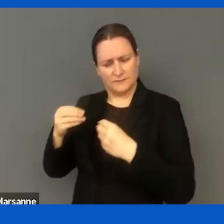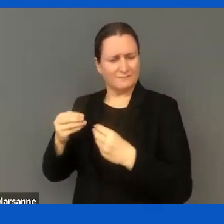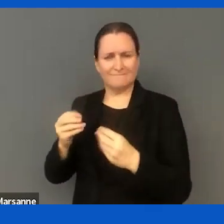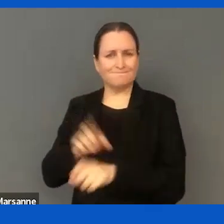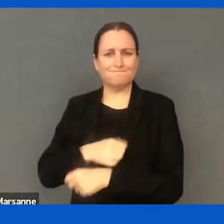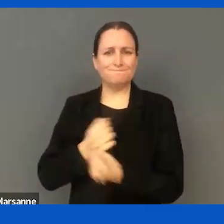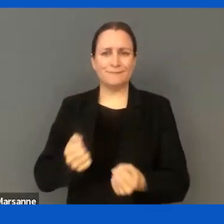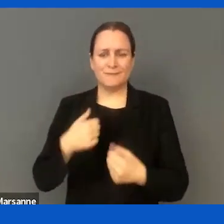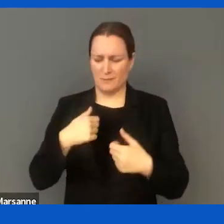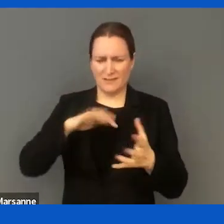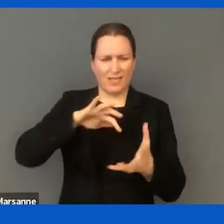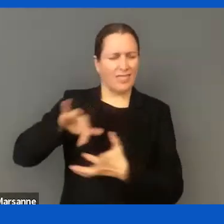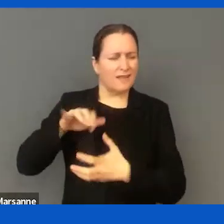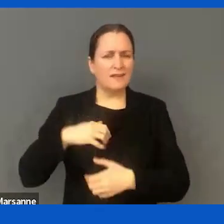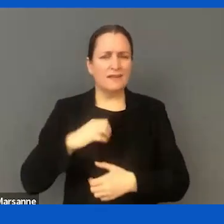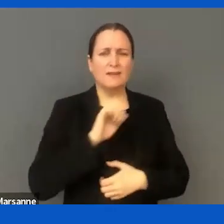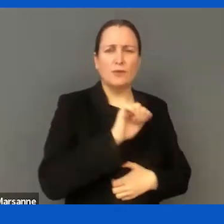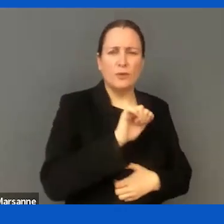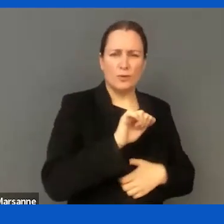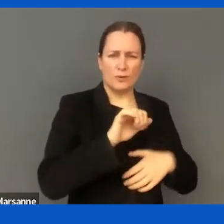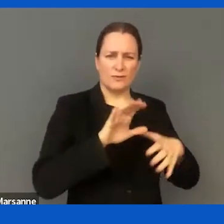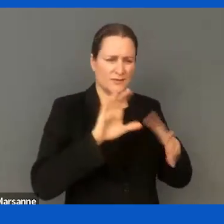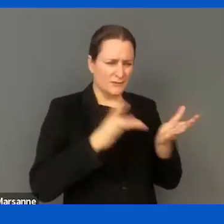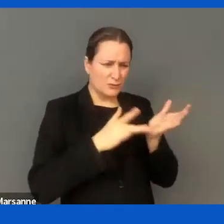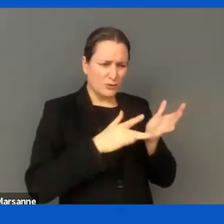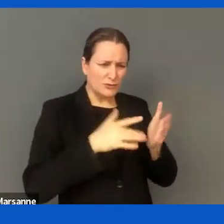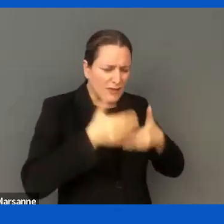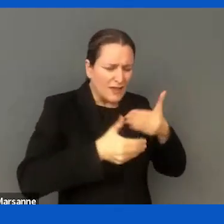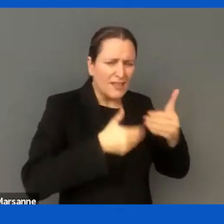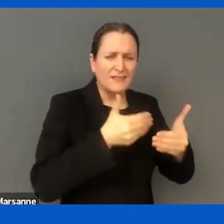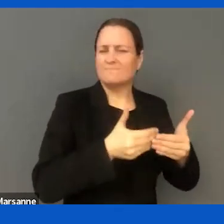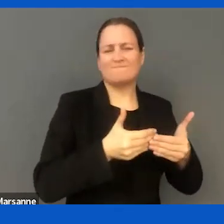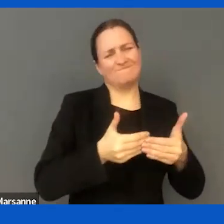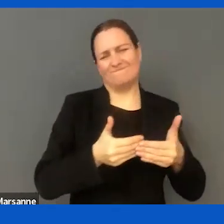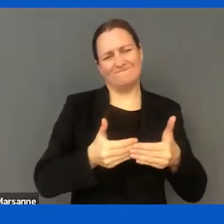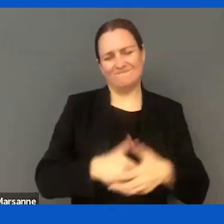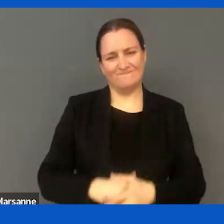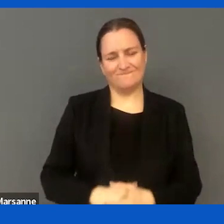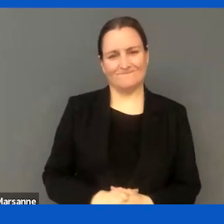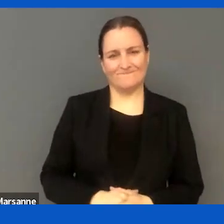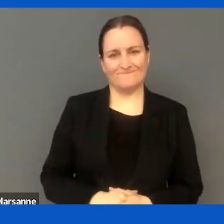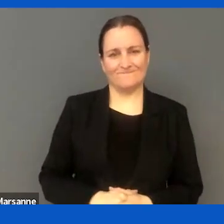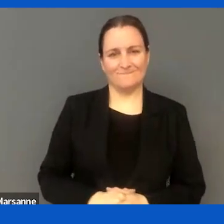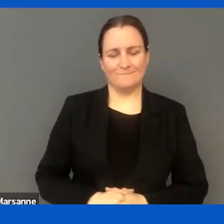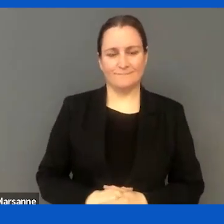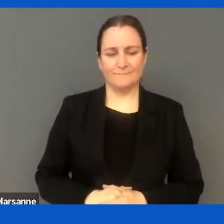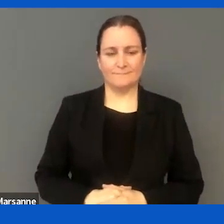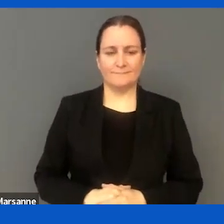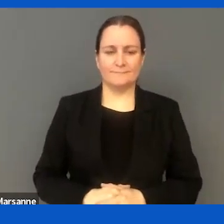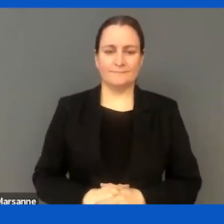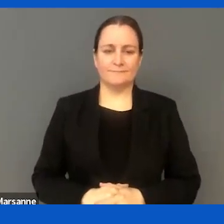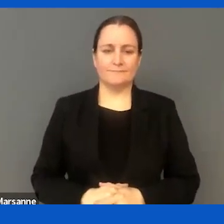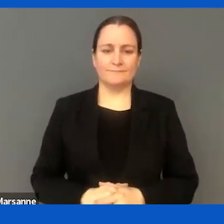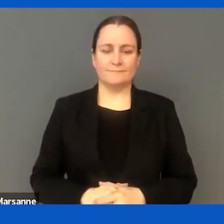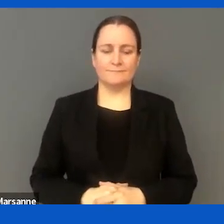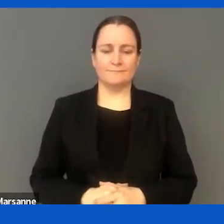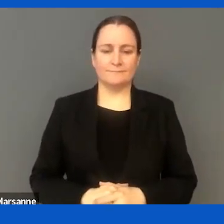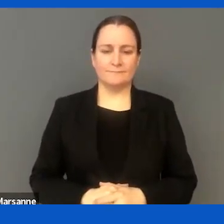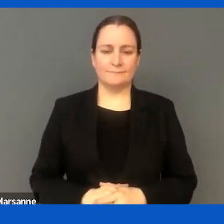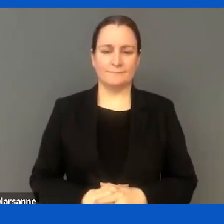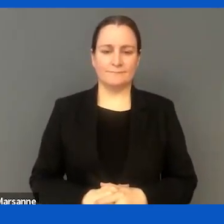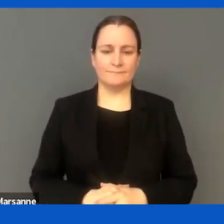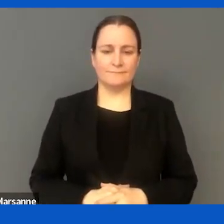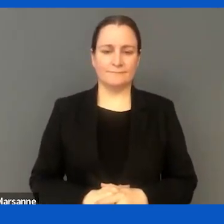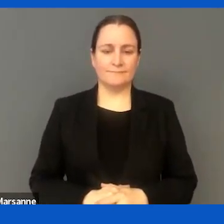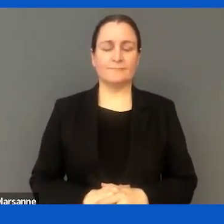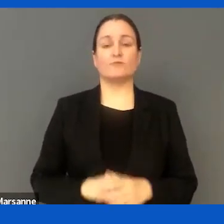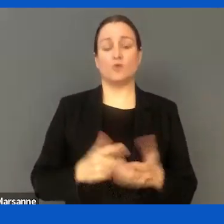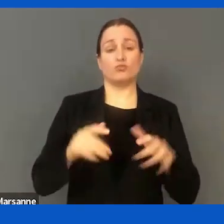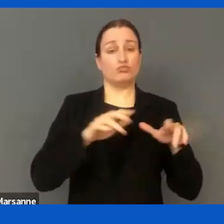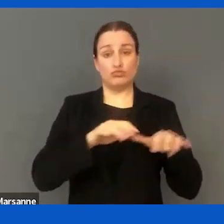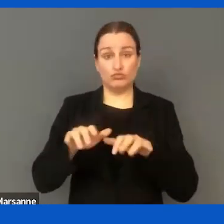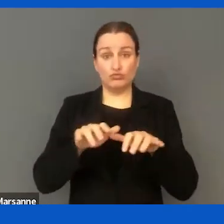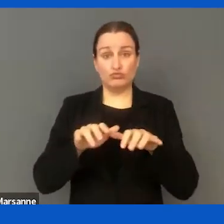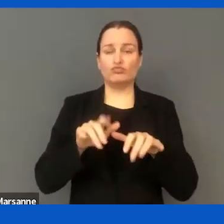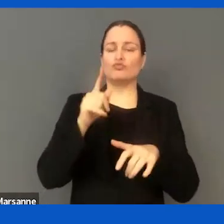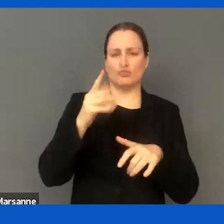a solution that are impossible to activate. There is the close data is not accessible. No